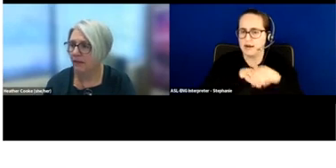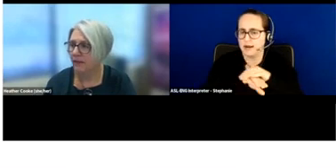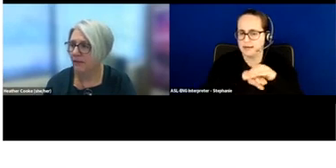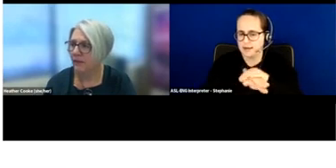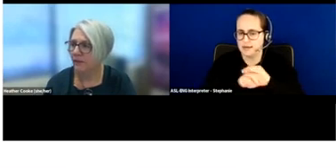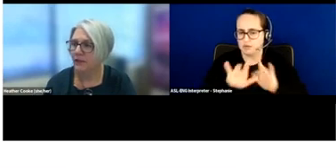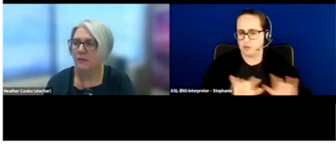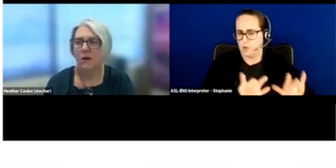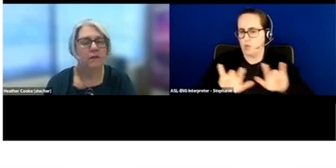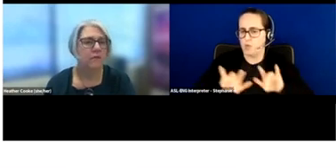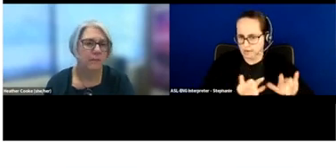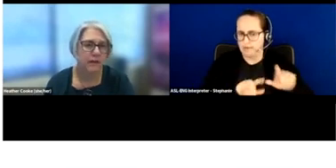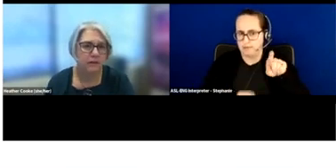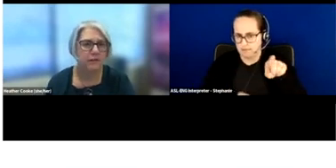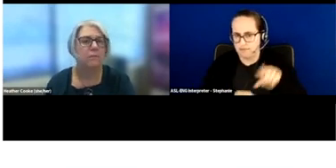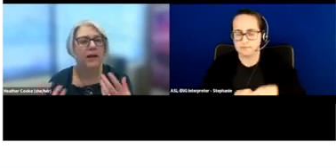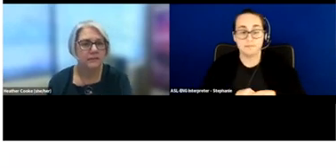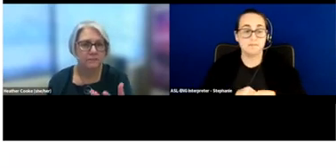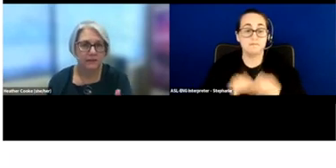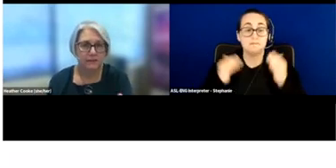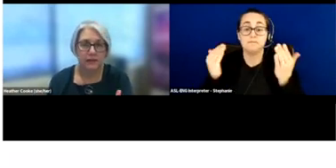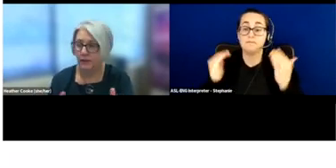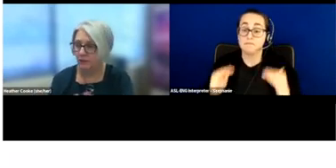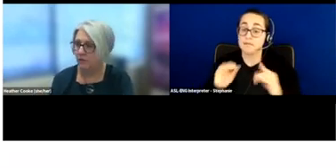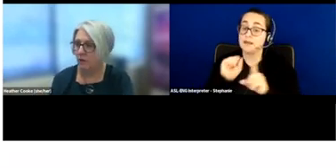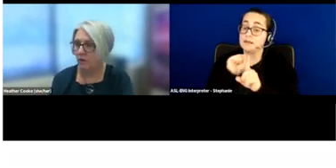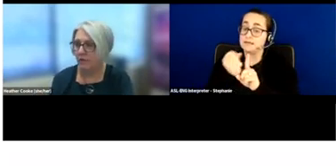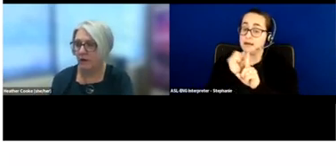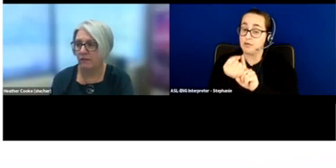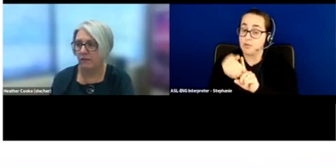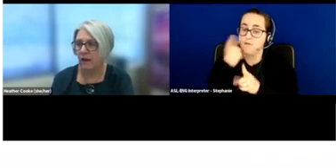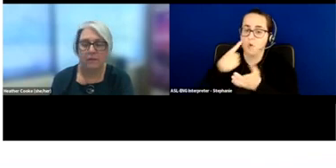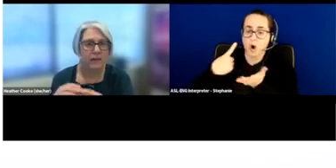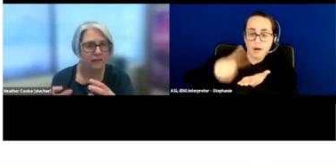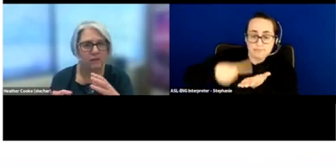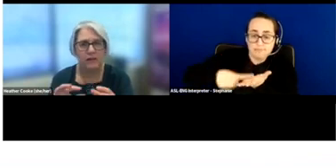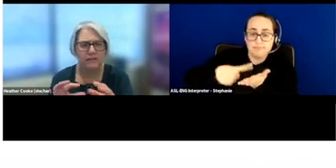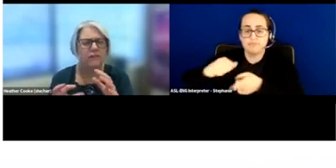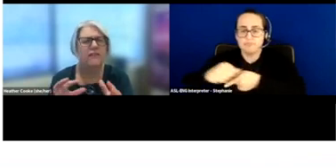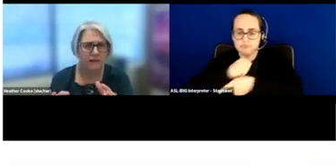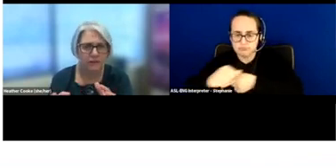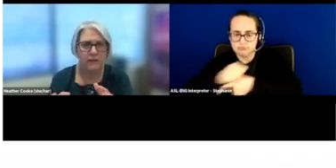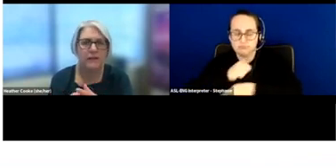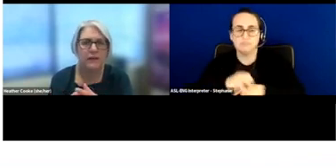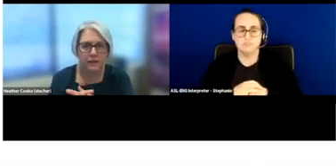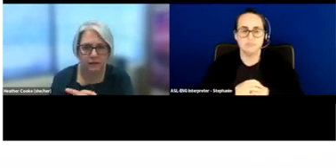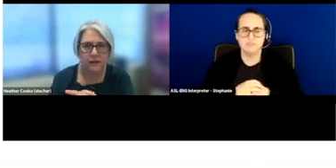And then the other key part of the website are these practice based scenarios. So there's an initial, I think there's eleven